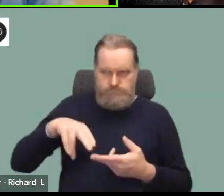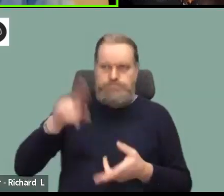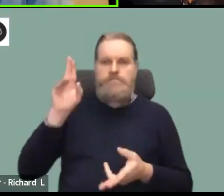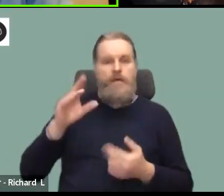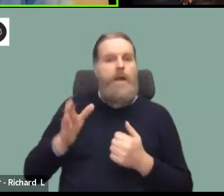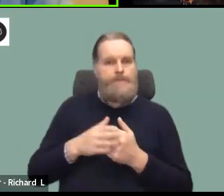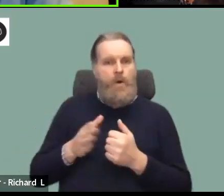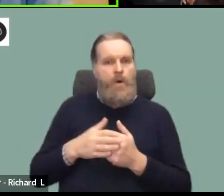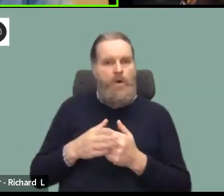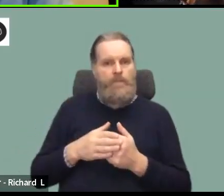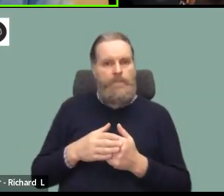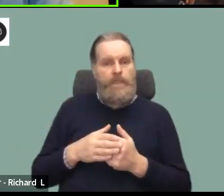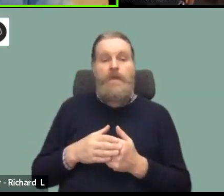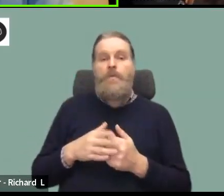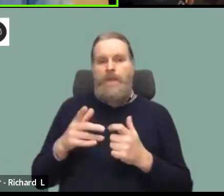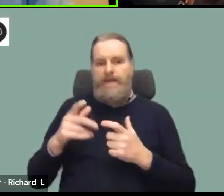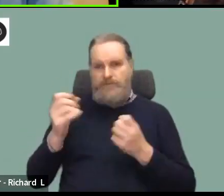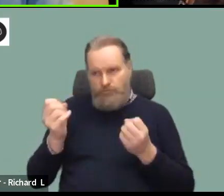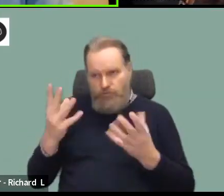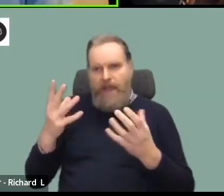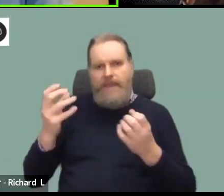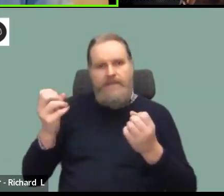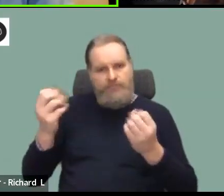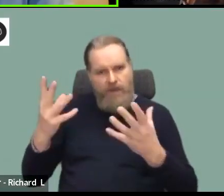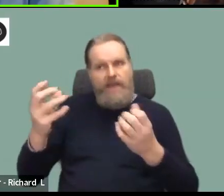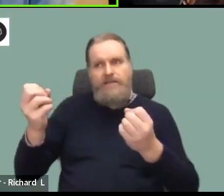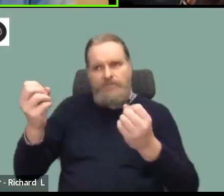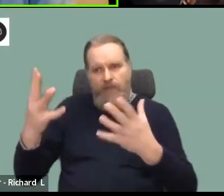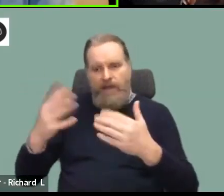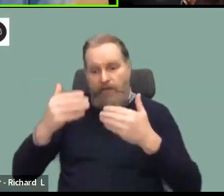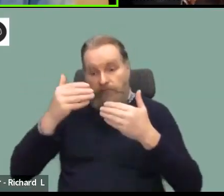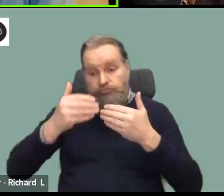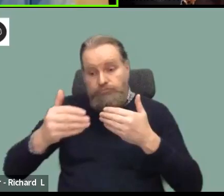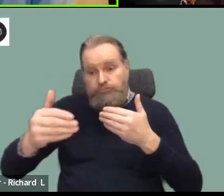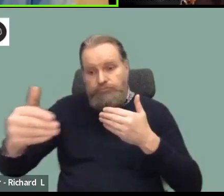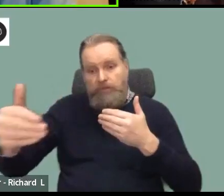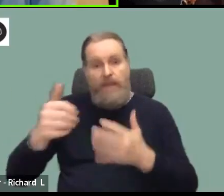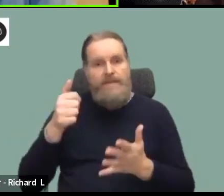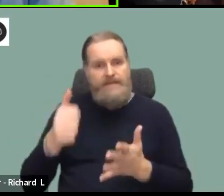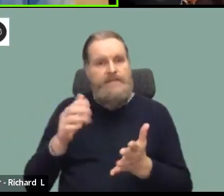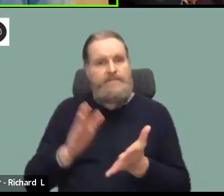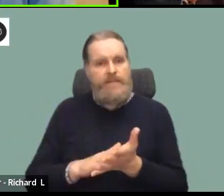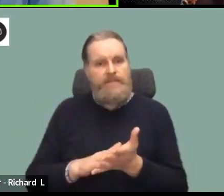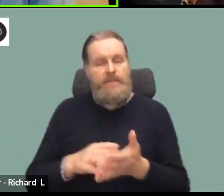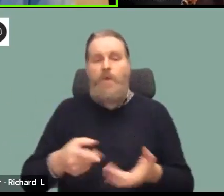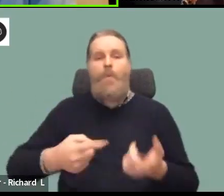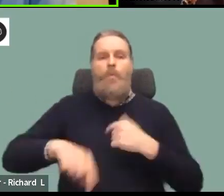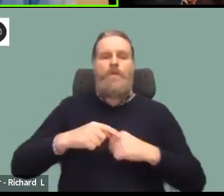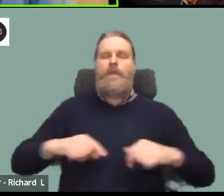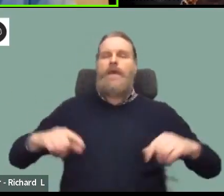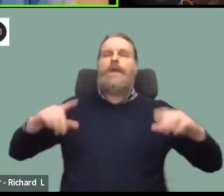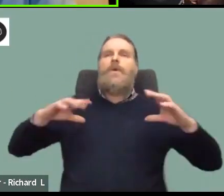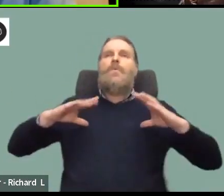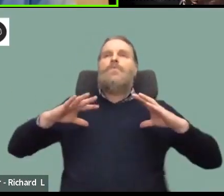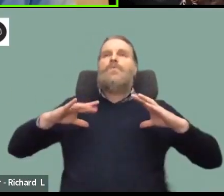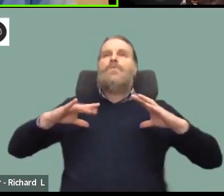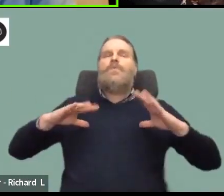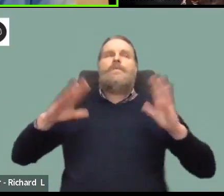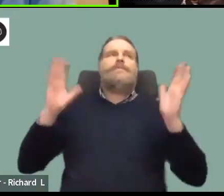to that we want to raise to keep this action going for for for six months. So either for for six months. So I just think we should be clear about that that is not whether you need sitting back and say.